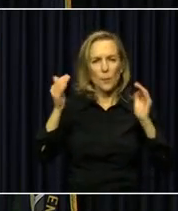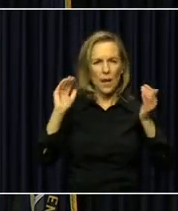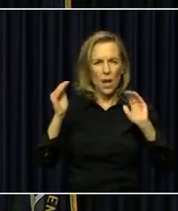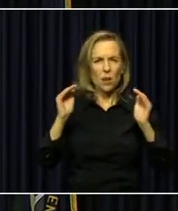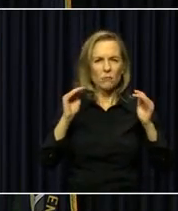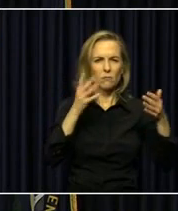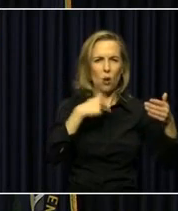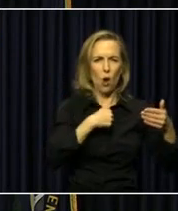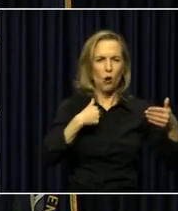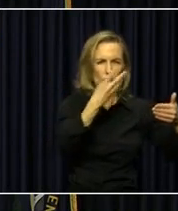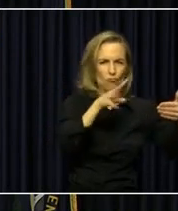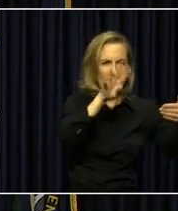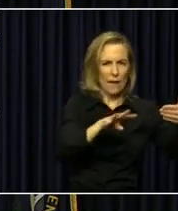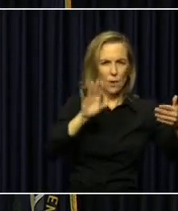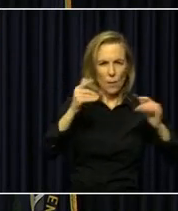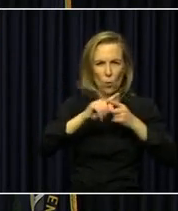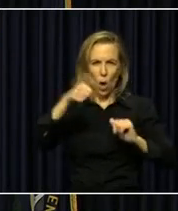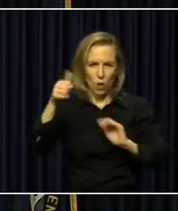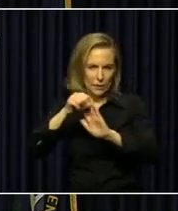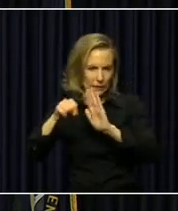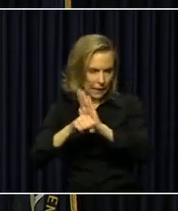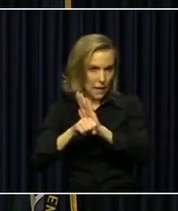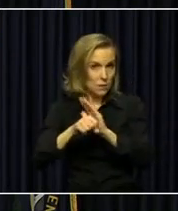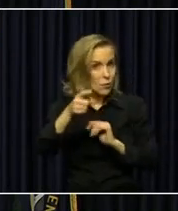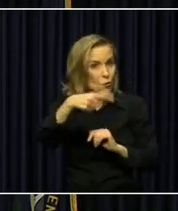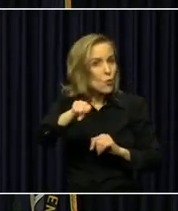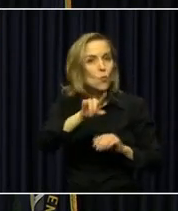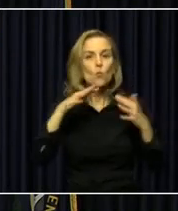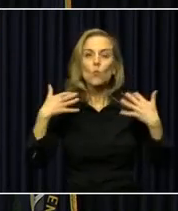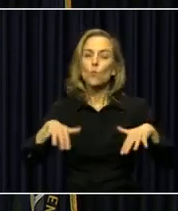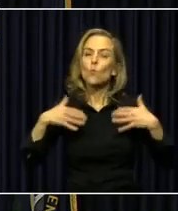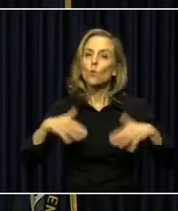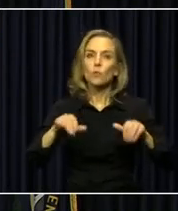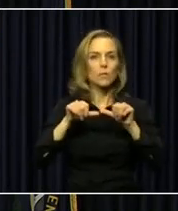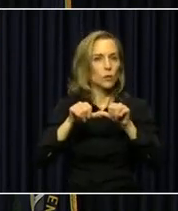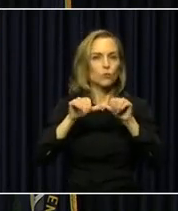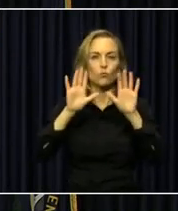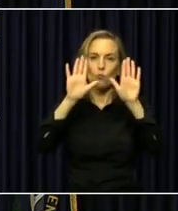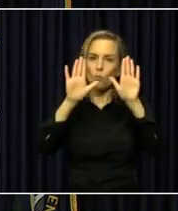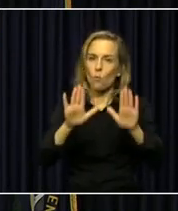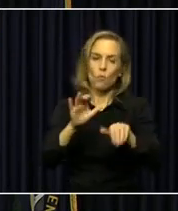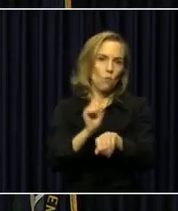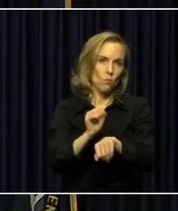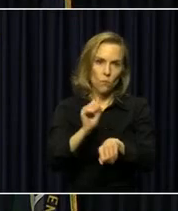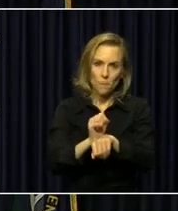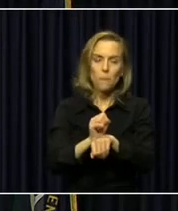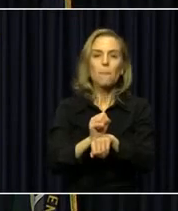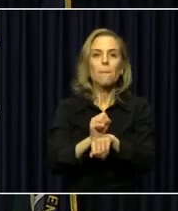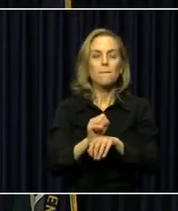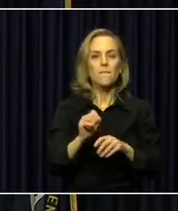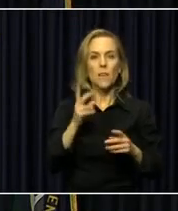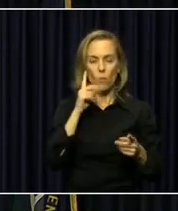AND REMEMBER, OUR ACTIONS THAT WE TAKE TODAY SHOW UP TWO WEEKS